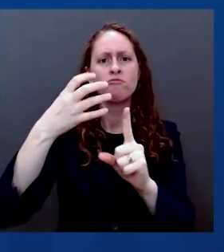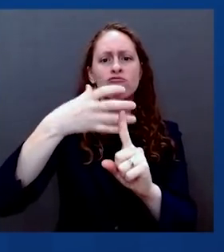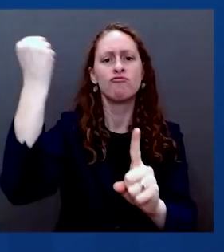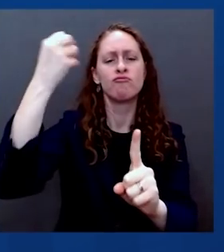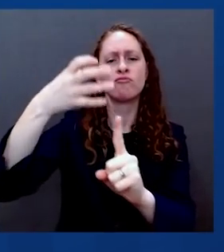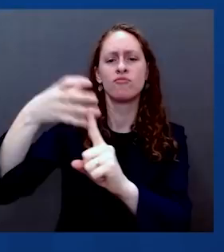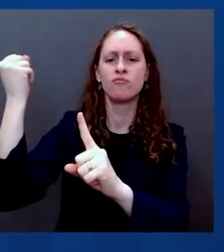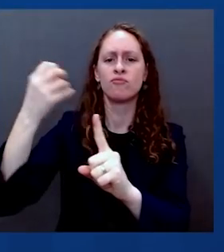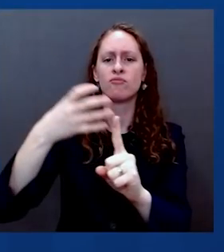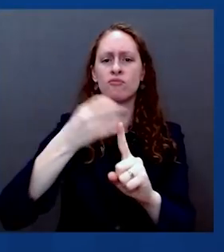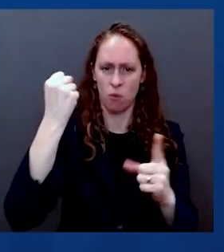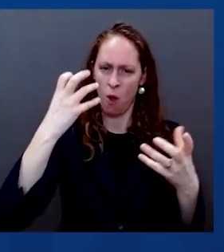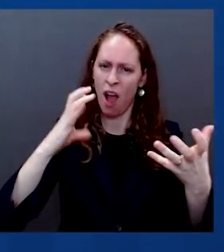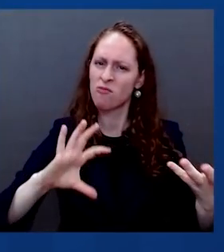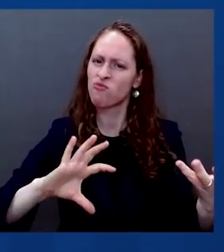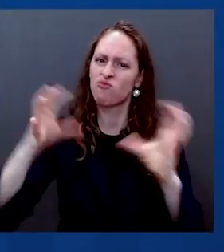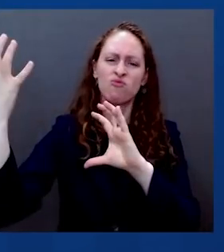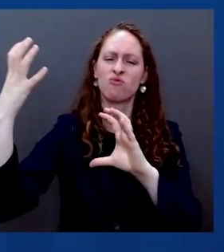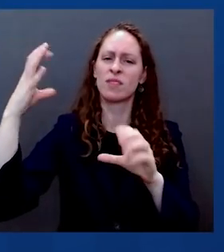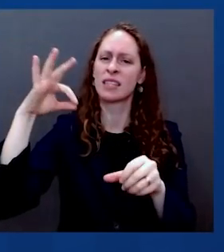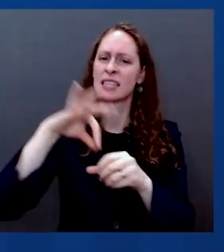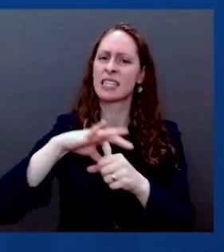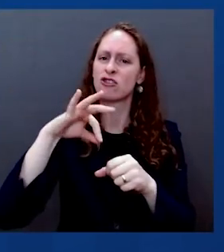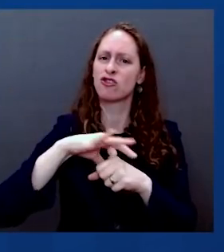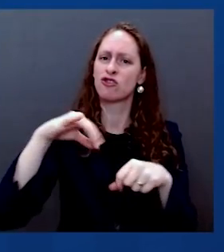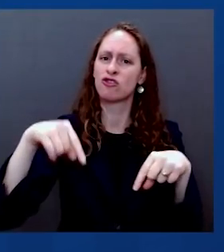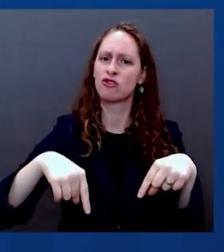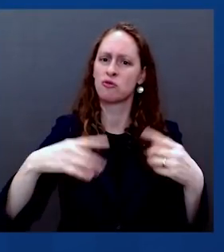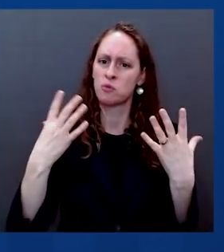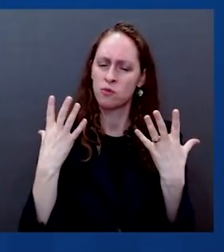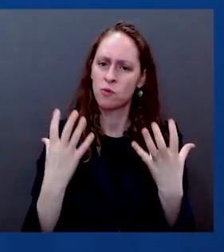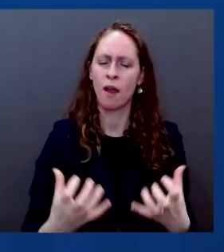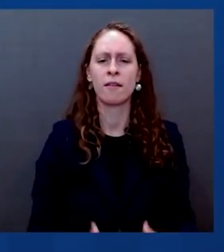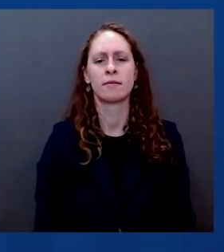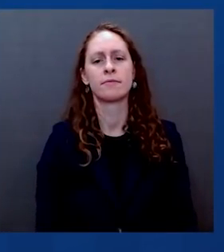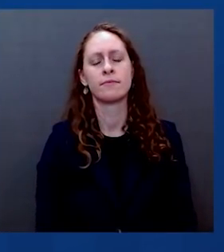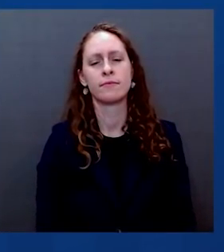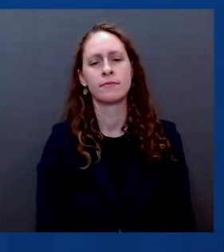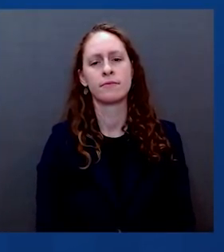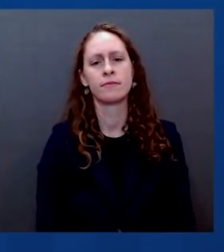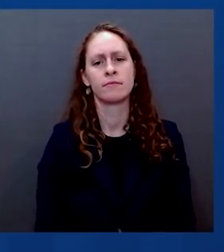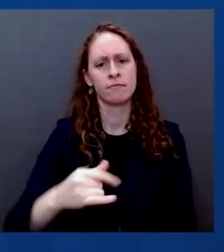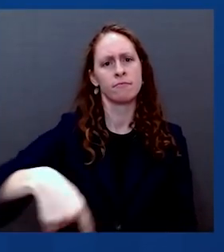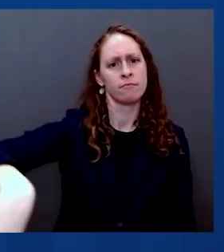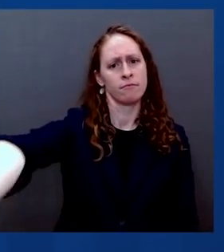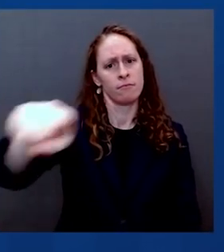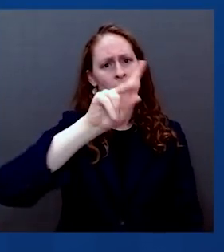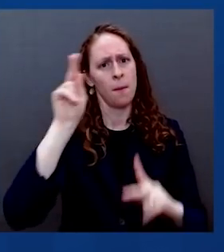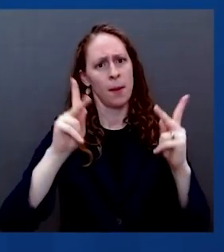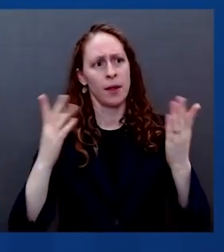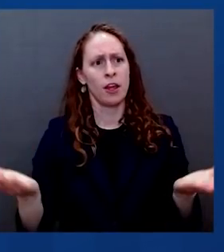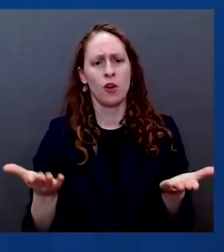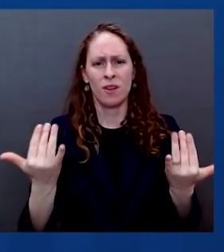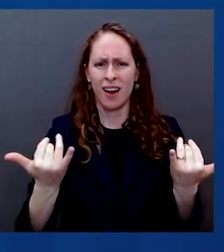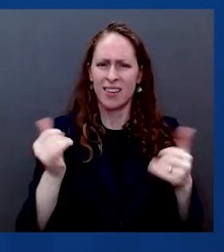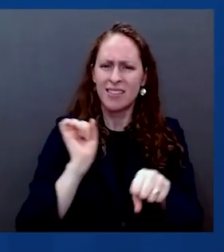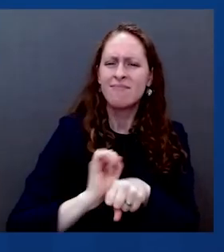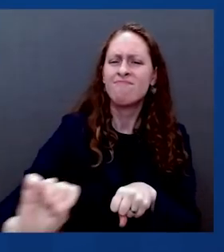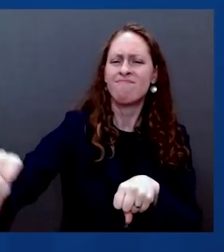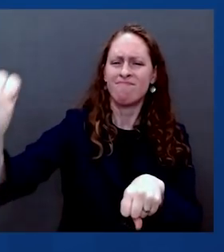registering voters, educating voters, getting voters to the polls. You've built a broad coalition of voters: